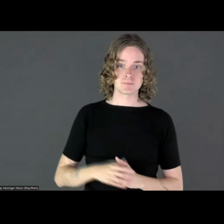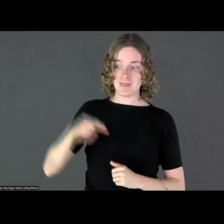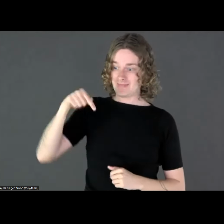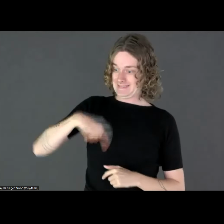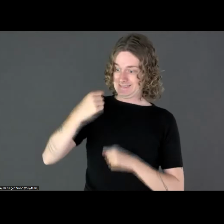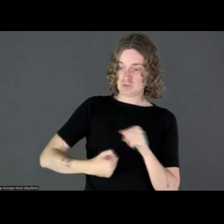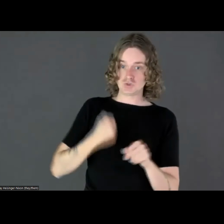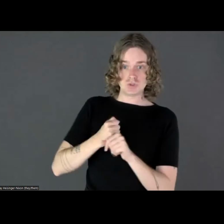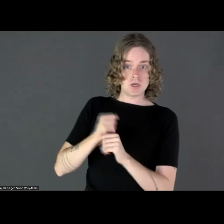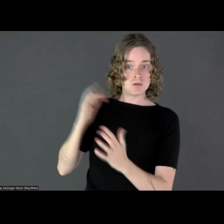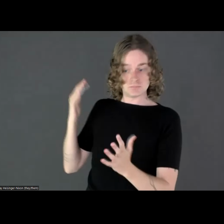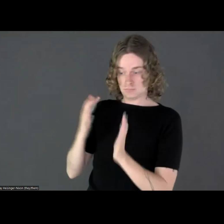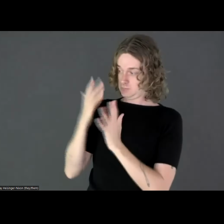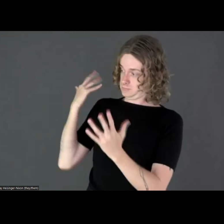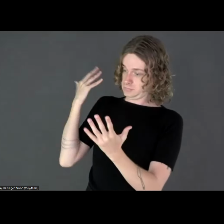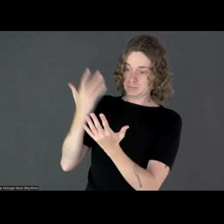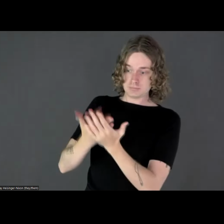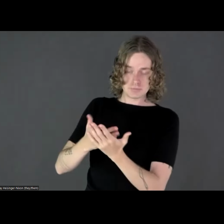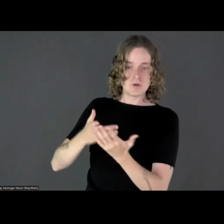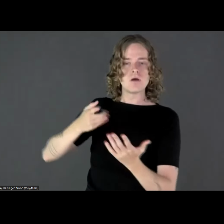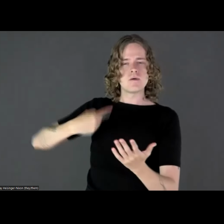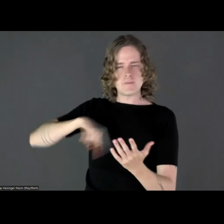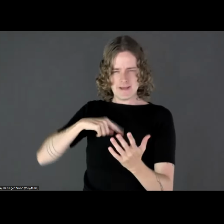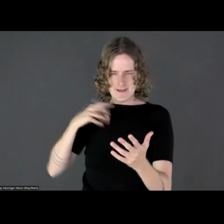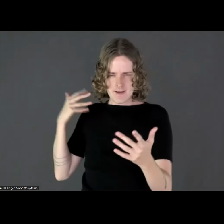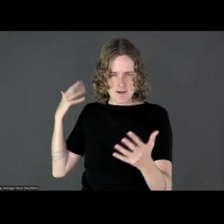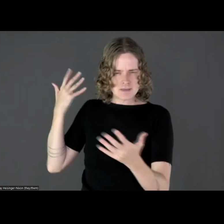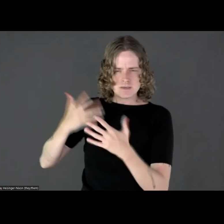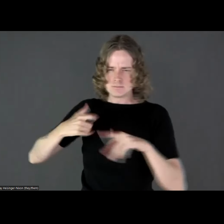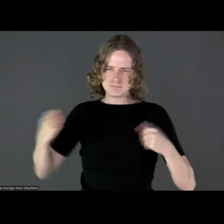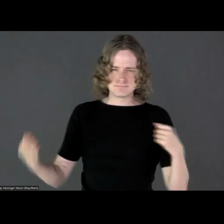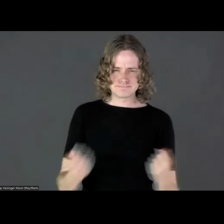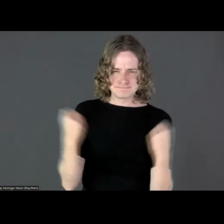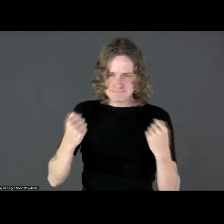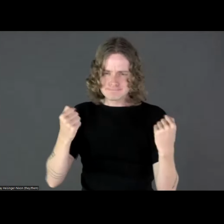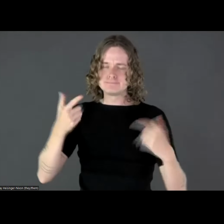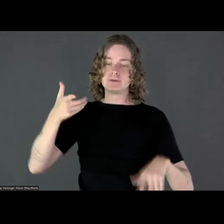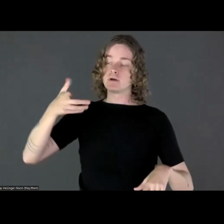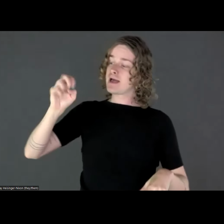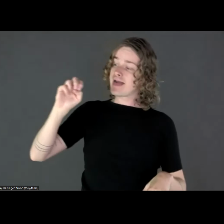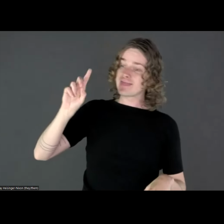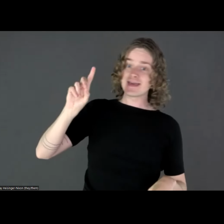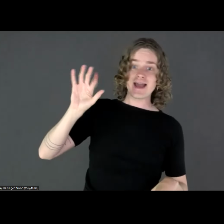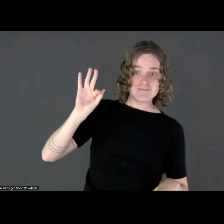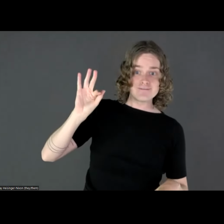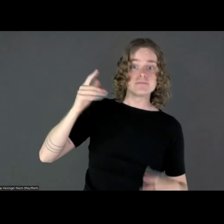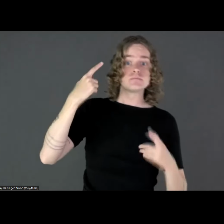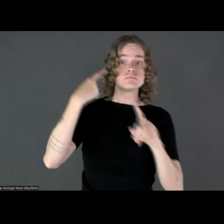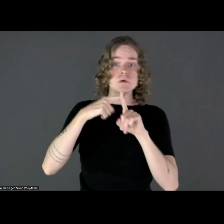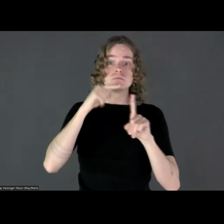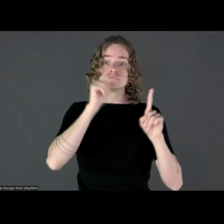humanitarian organizations for cooperation. The main funding is from humanitarian organizations.